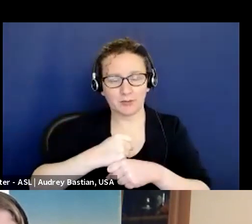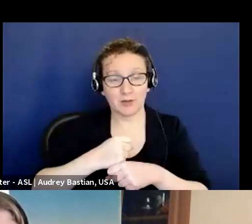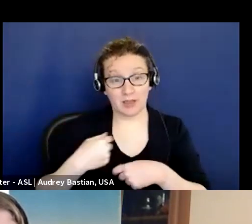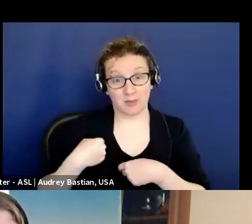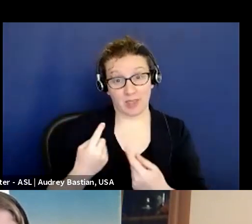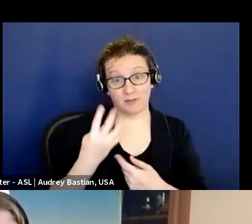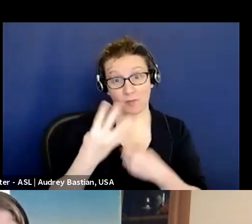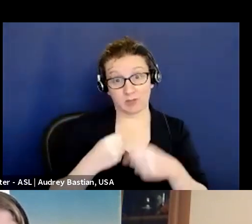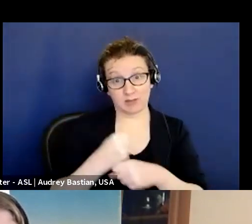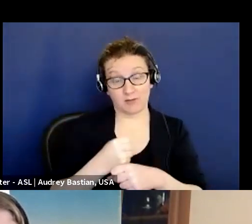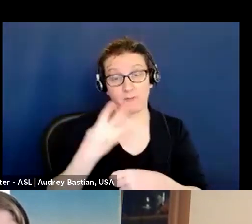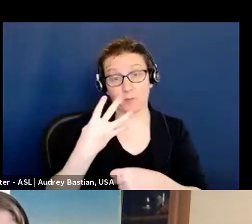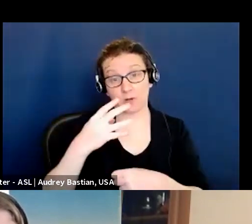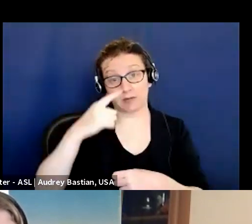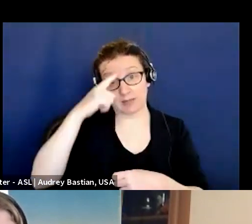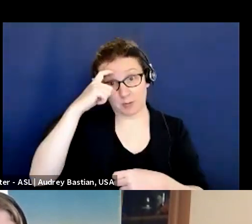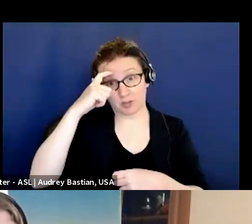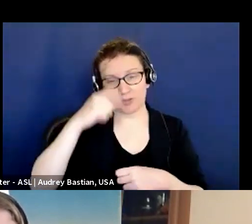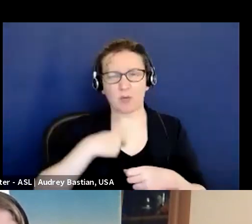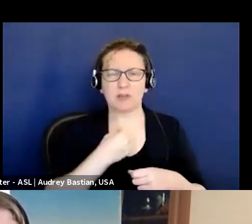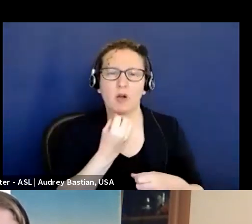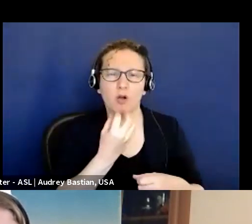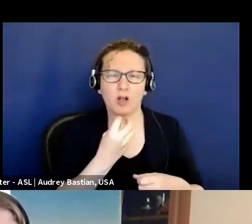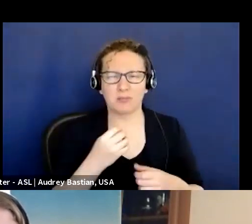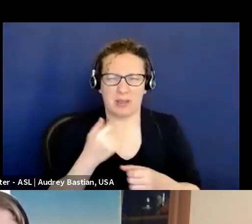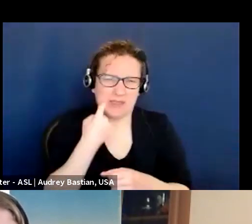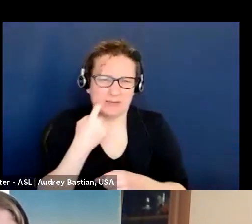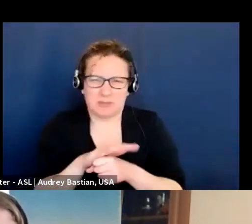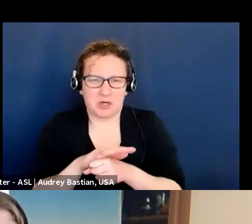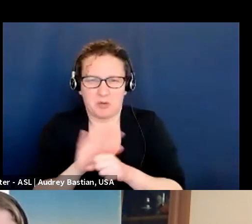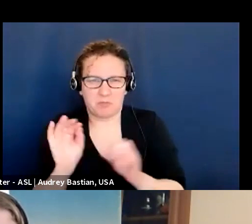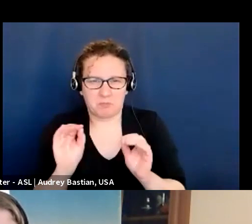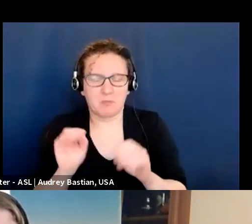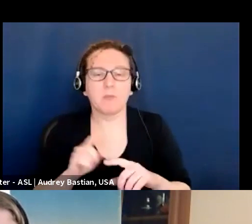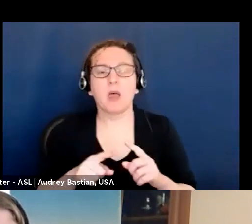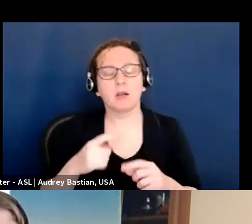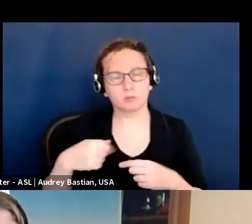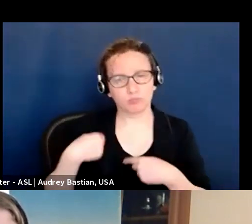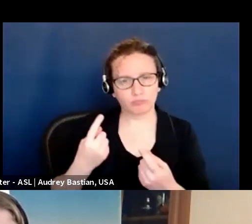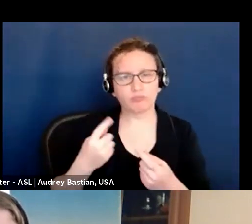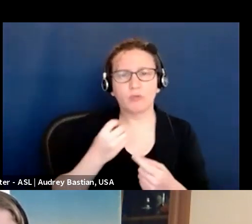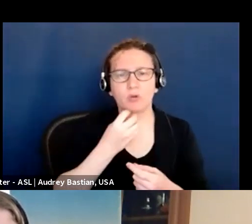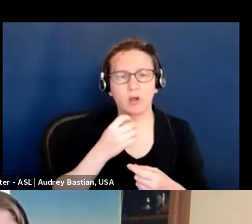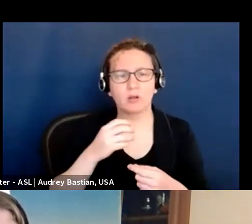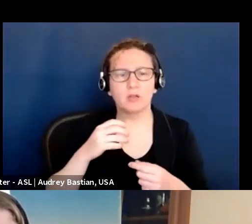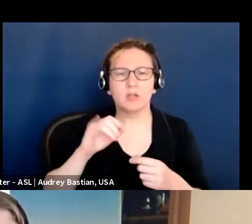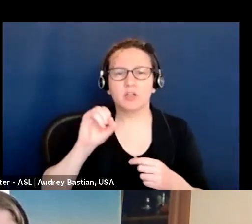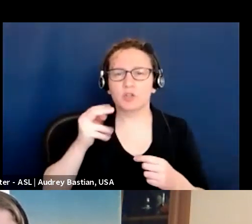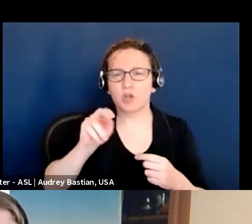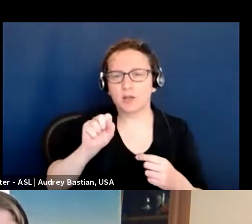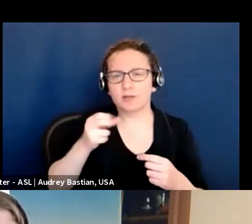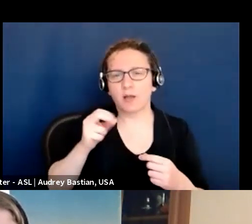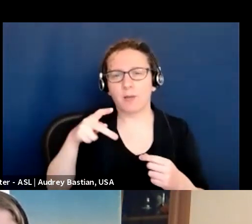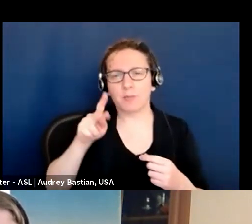I was in Hongkong with Johns Hopkins Center for talented youth teaching some classes and some